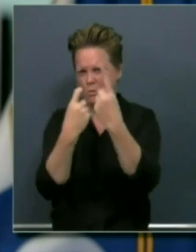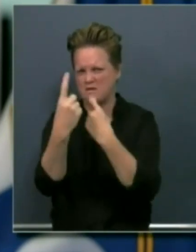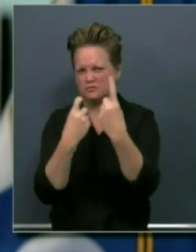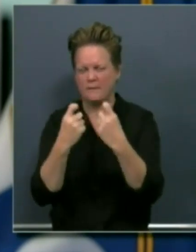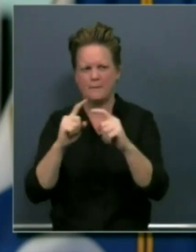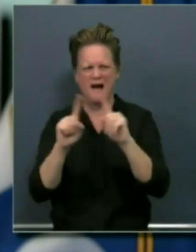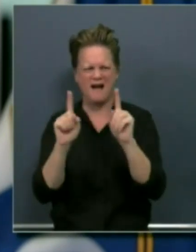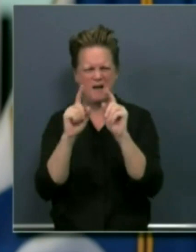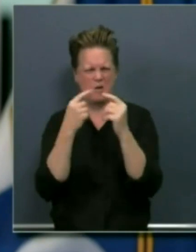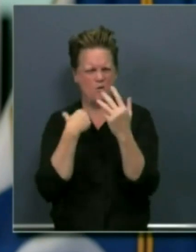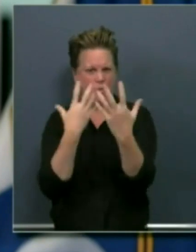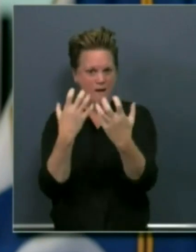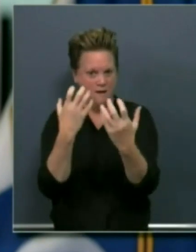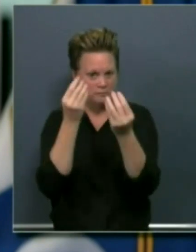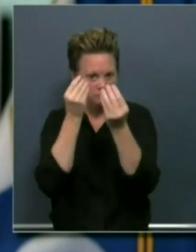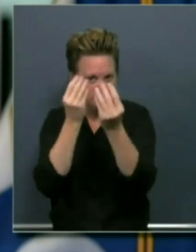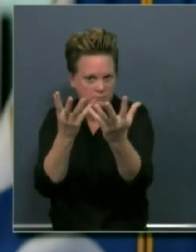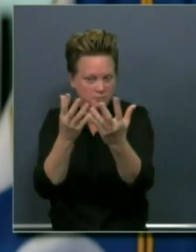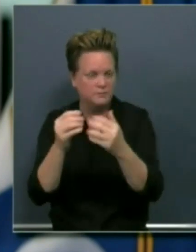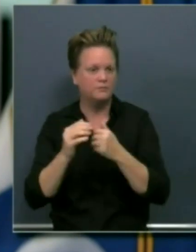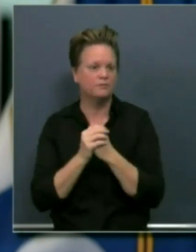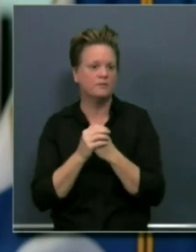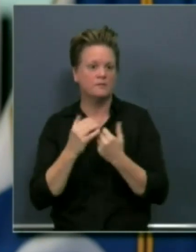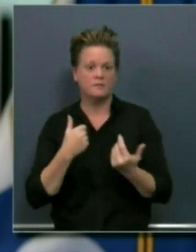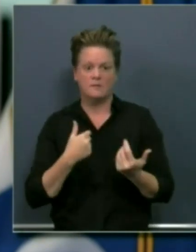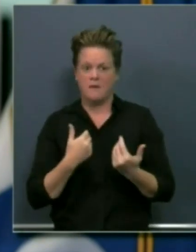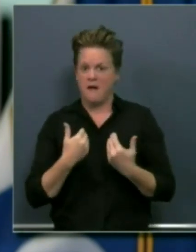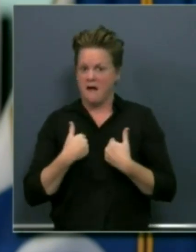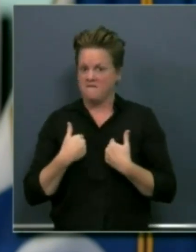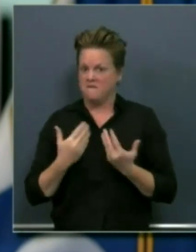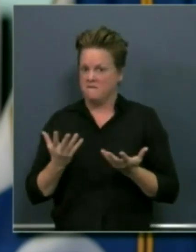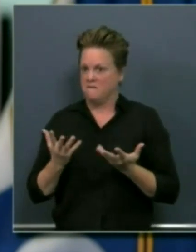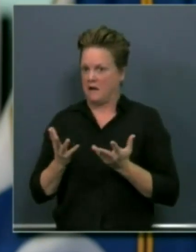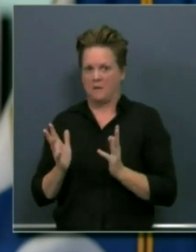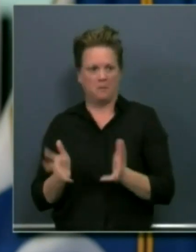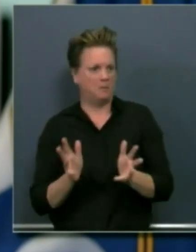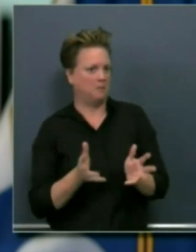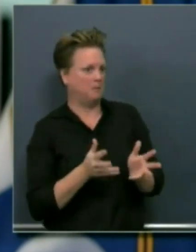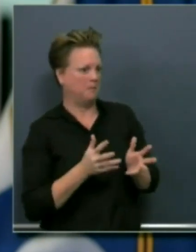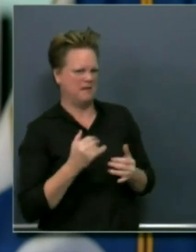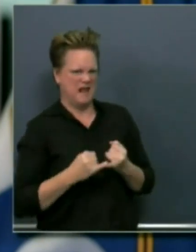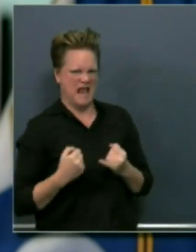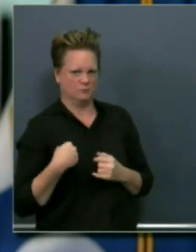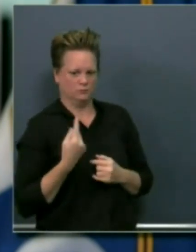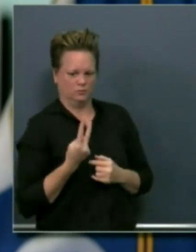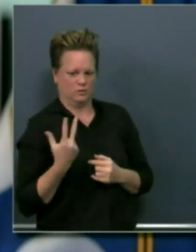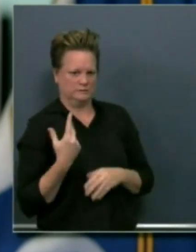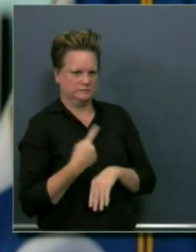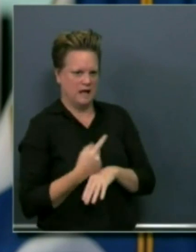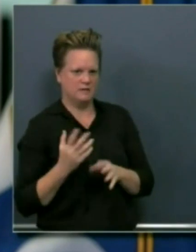ADDITION TO THAT OPEN UP FOR QUESTIONS HERE IN A MOMENT. I WANT FOLKS TO KNOW THAT WE HAD